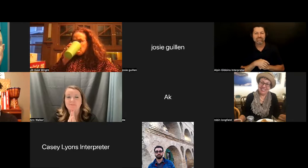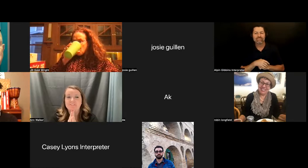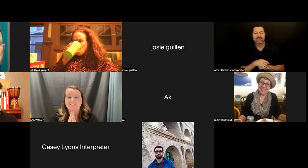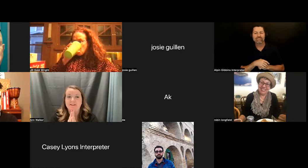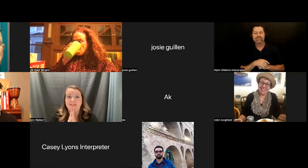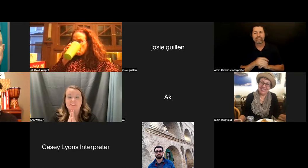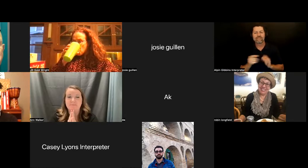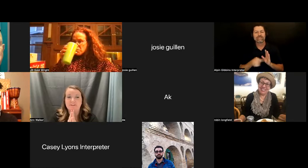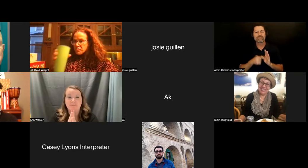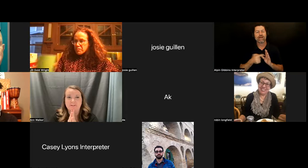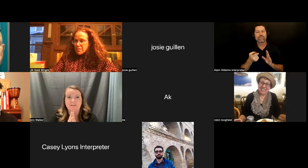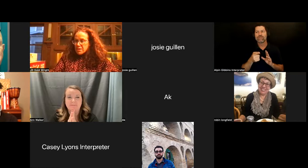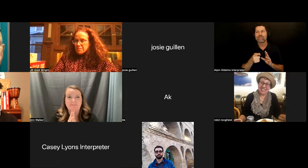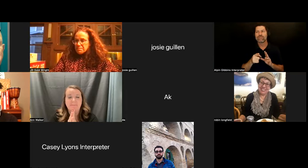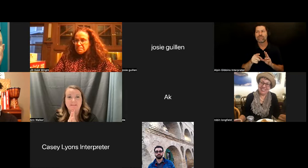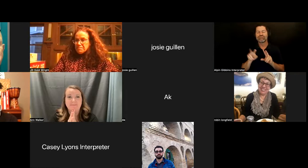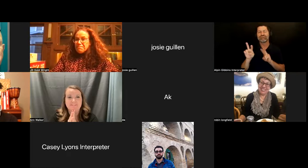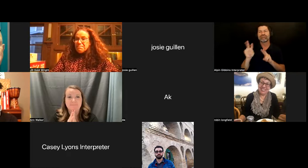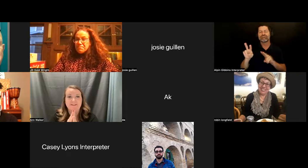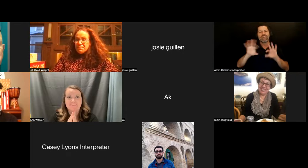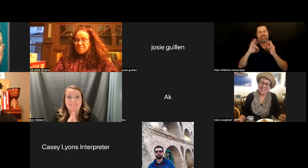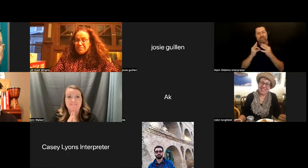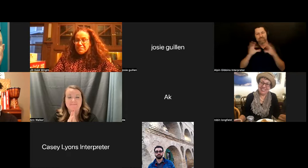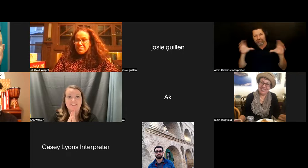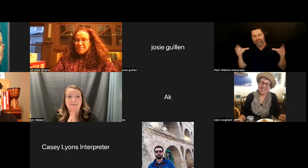19:28:02 Was it like a time of gathering with family? Was a positive or kind?